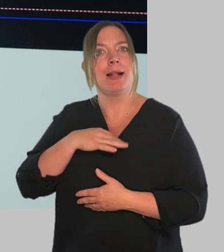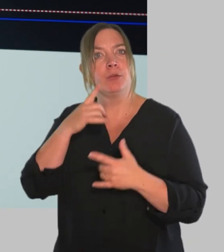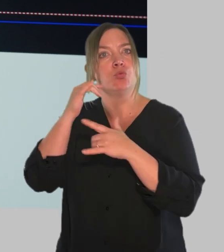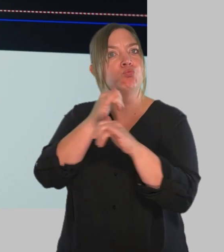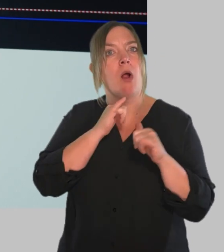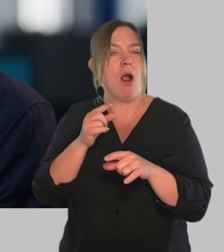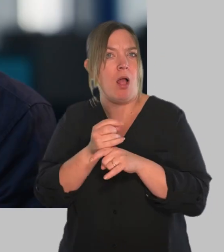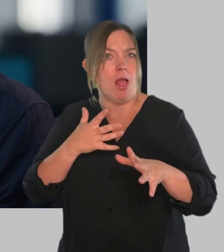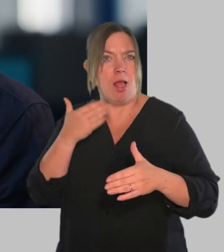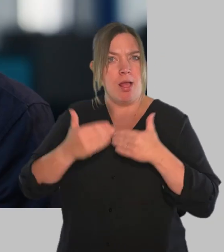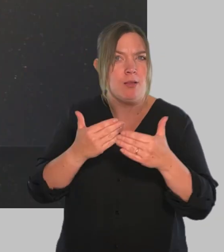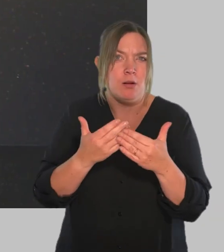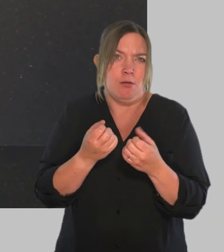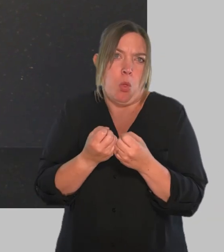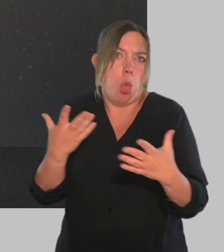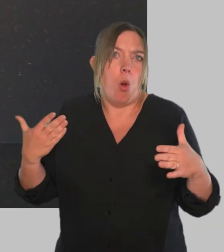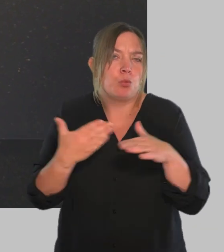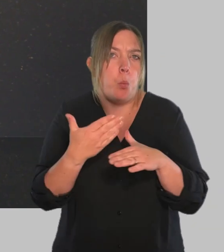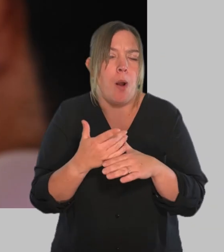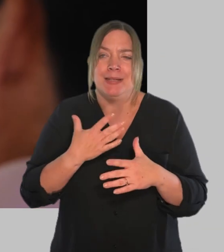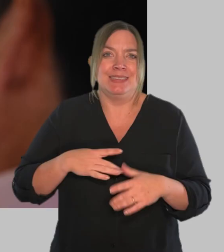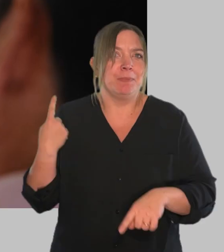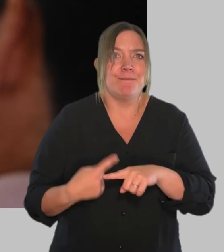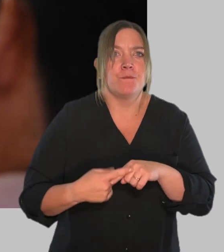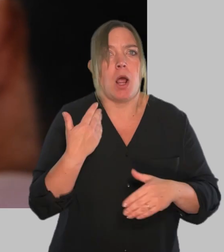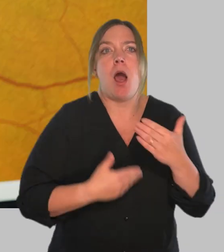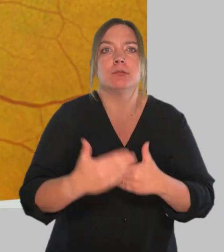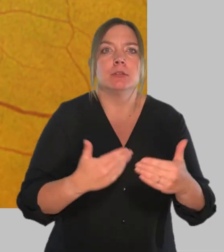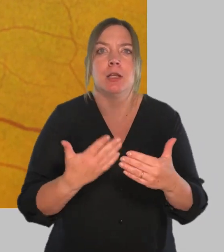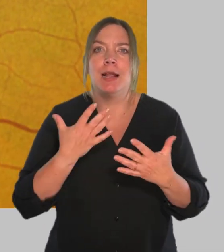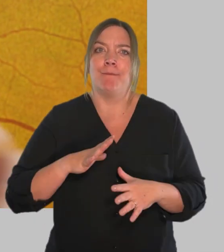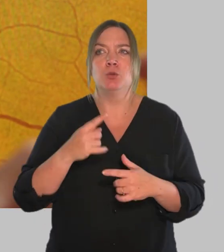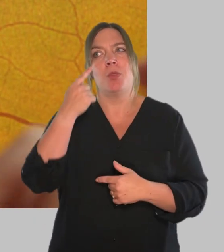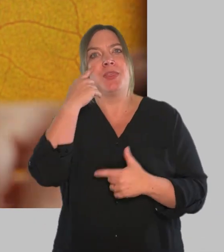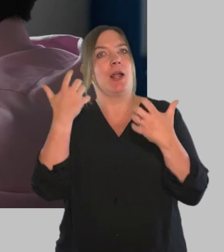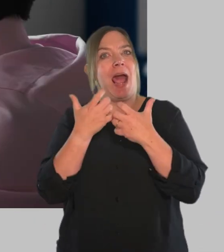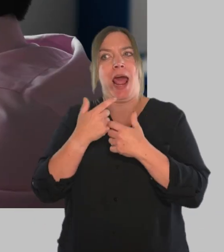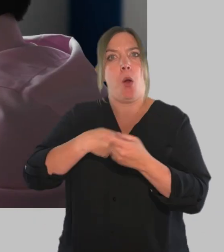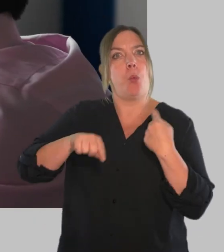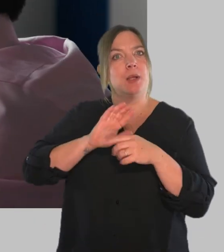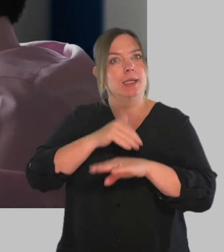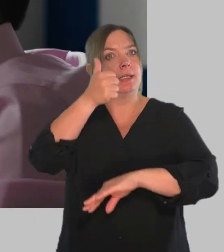AI is built on data. And if we don't get those data sets right,